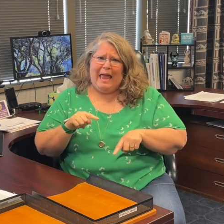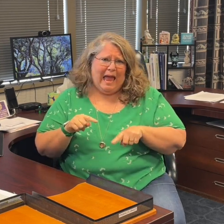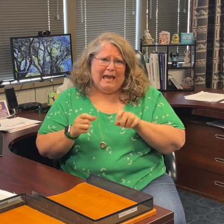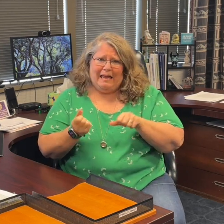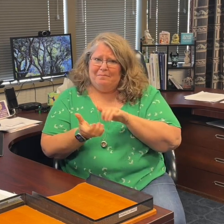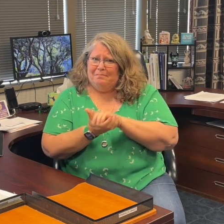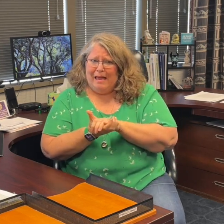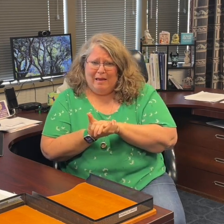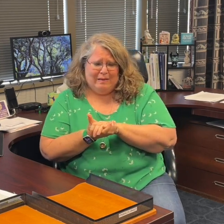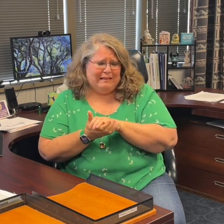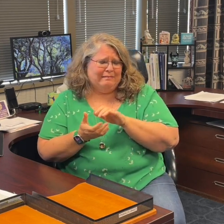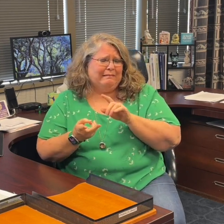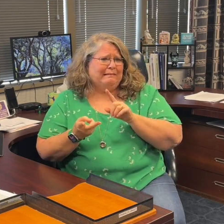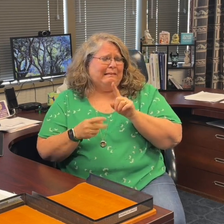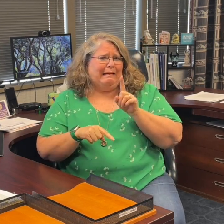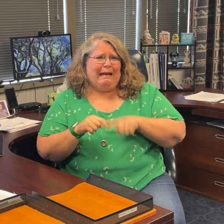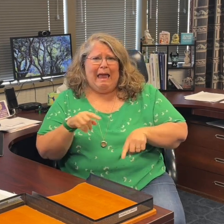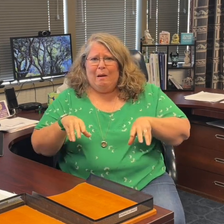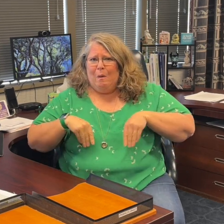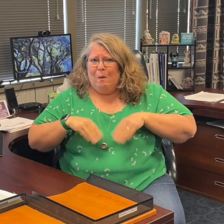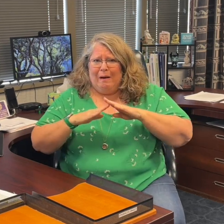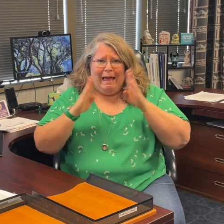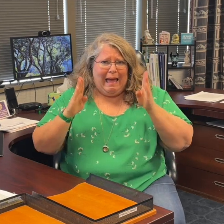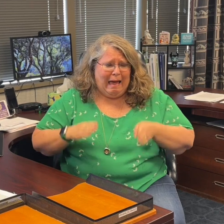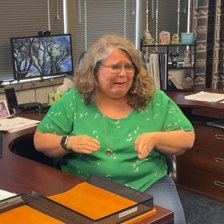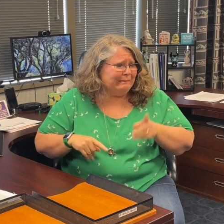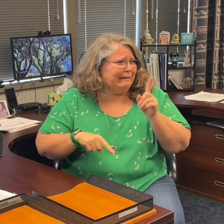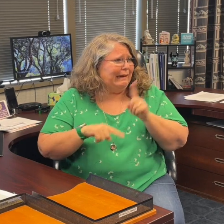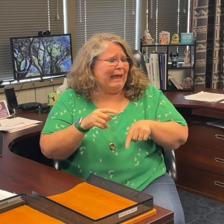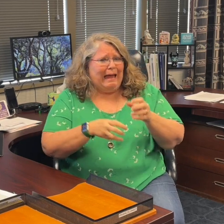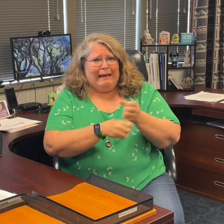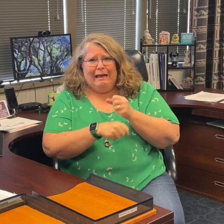you could hear if you want to, or a deaf person should not be able to own property,